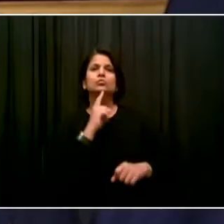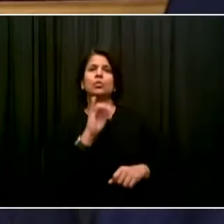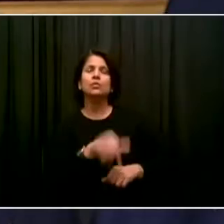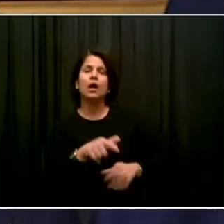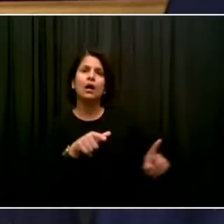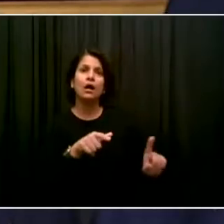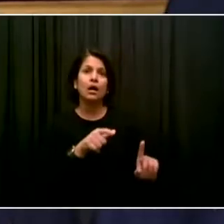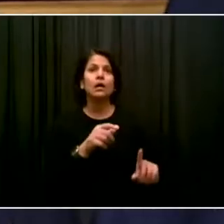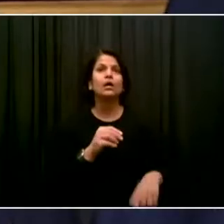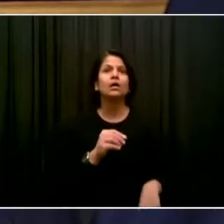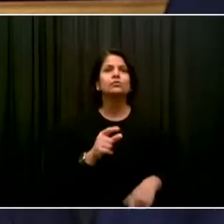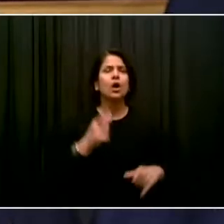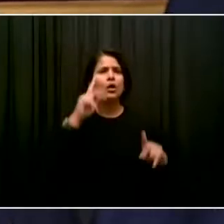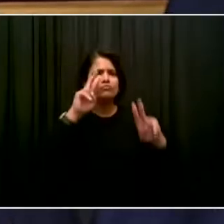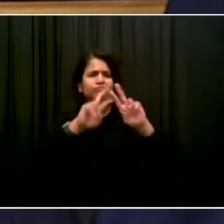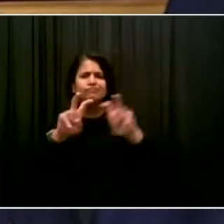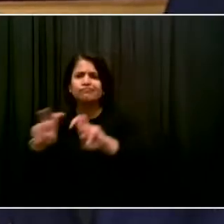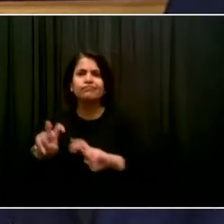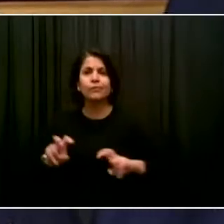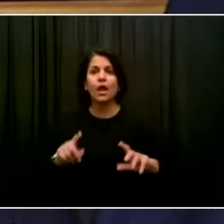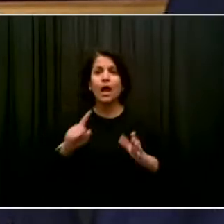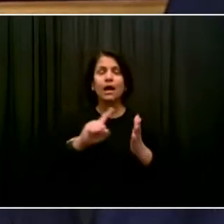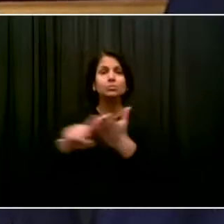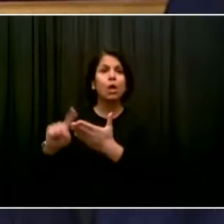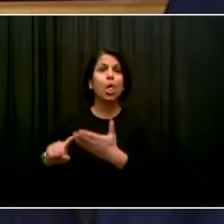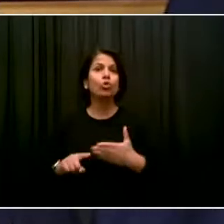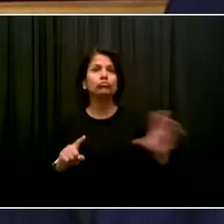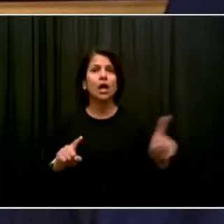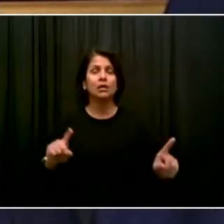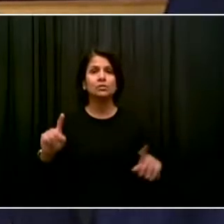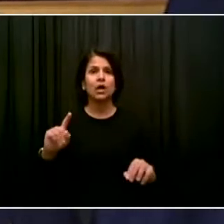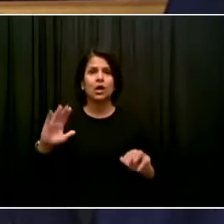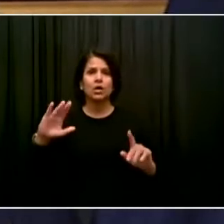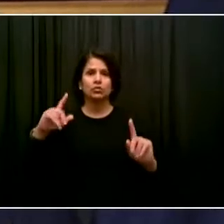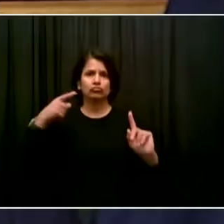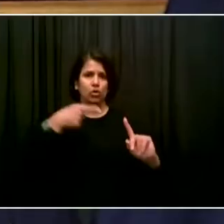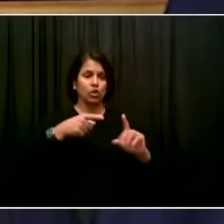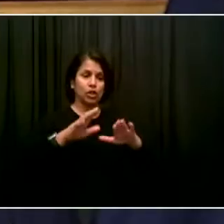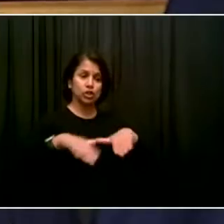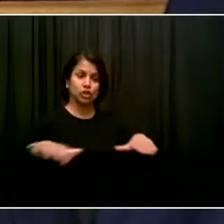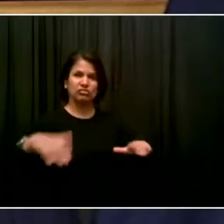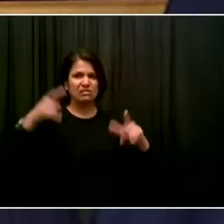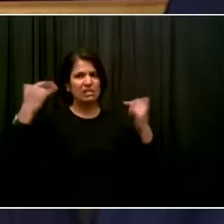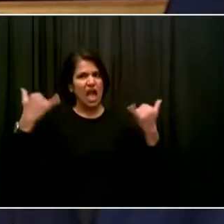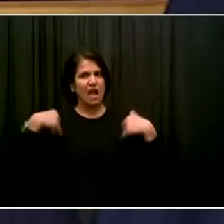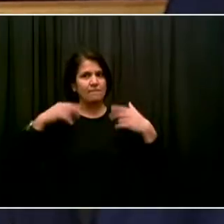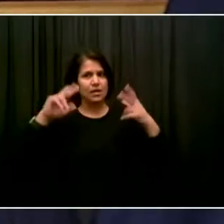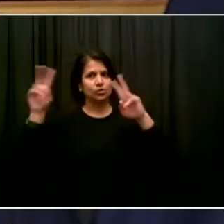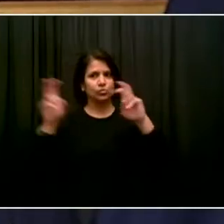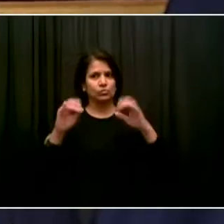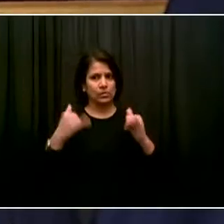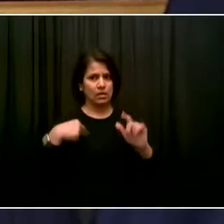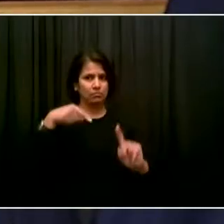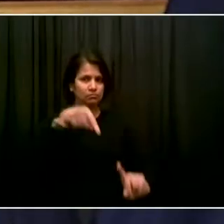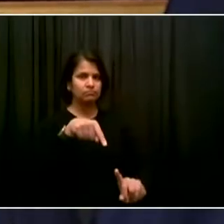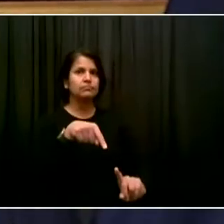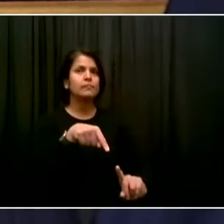AND WE WANT TO ISOLATE THEM. THAT IS OUR CONVERSAIOTN WITH